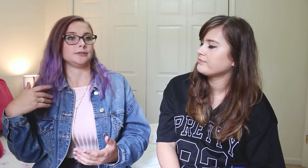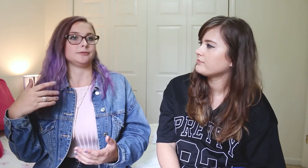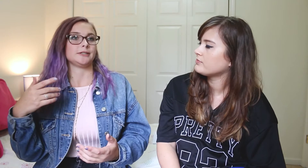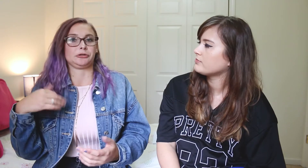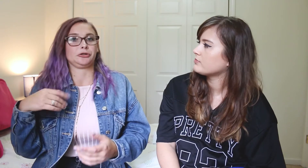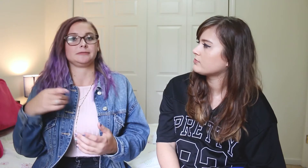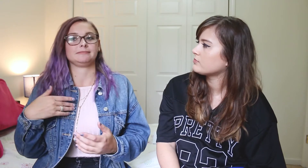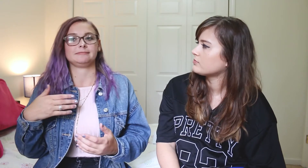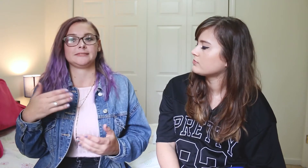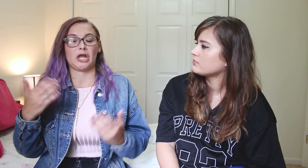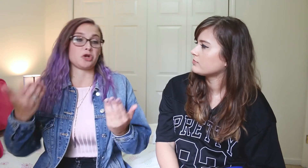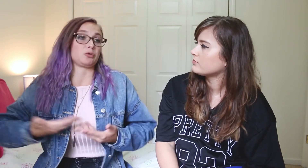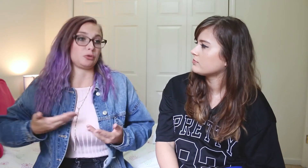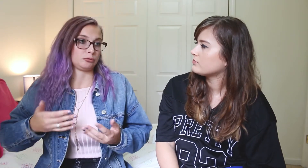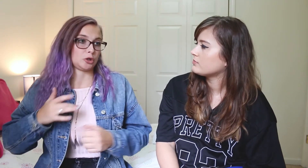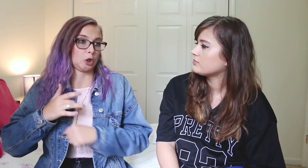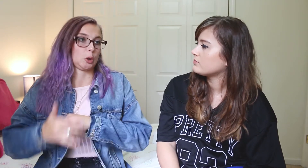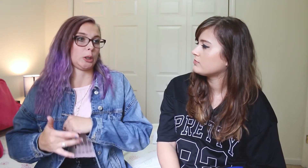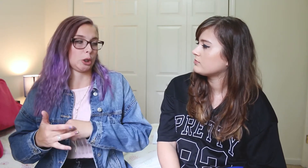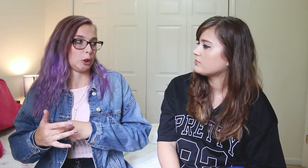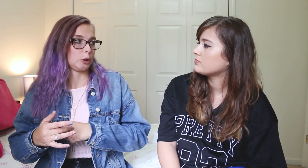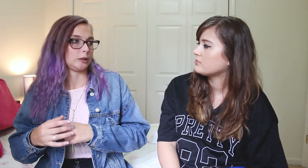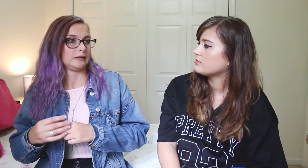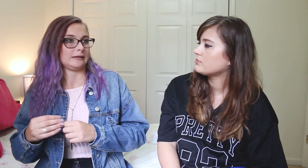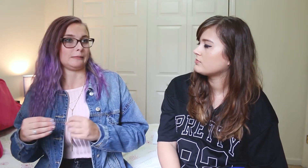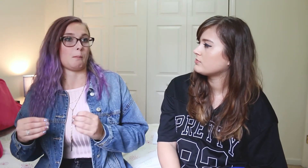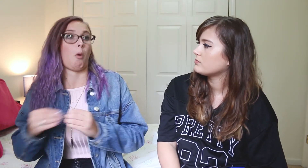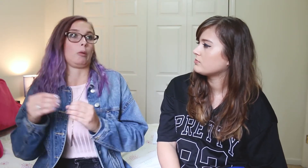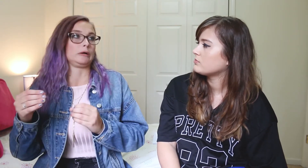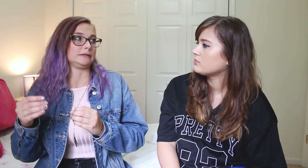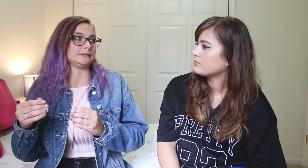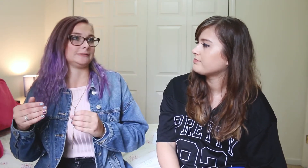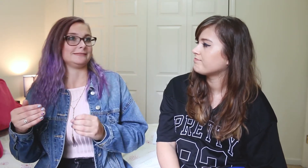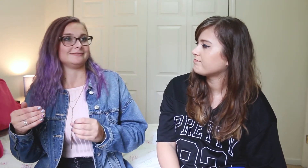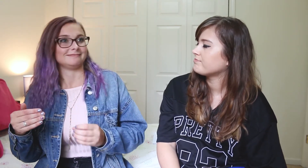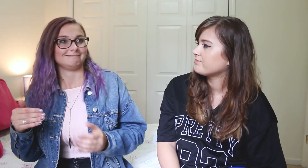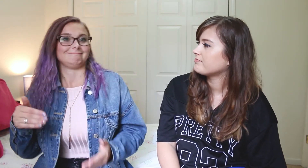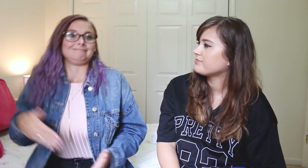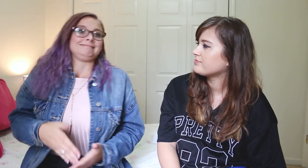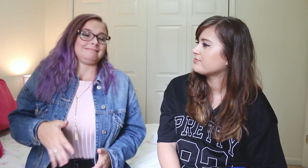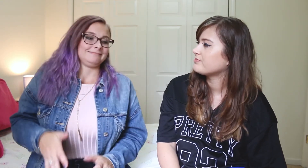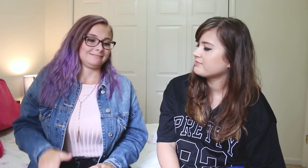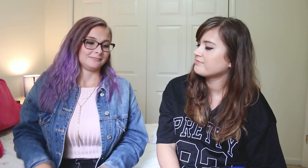Just introduced earlier and more abruptly.